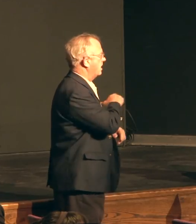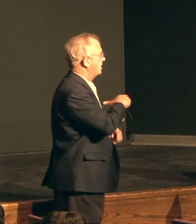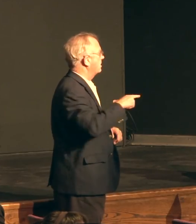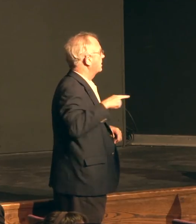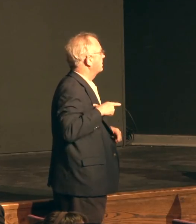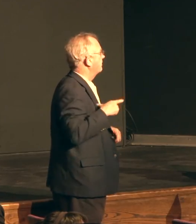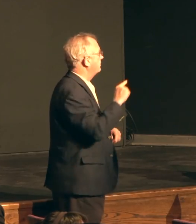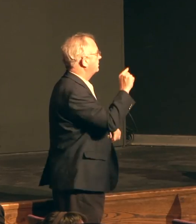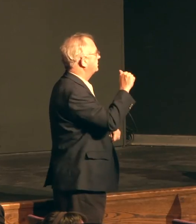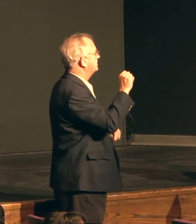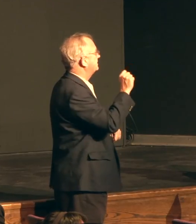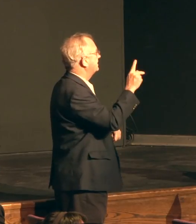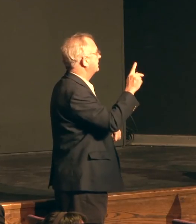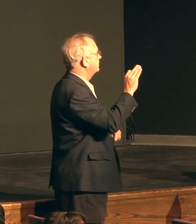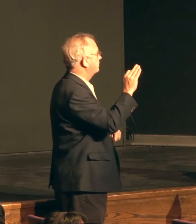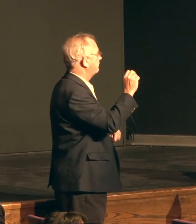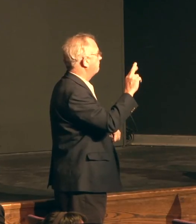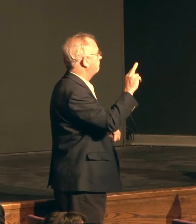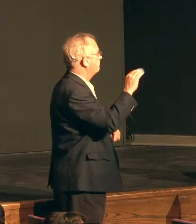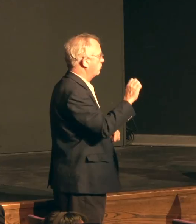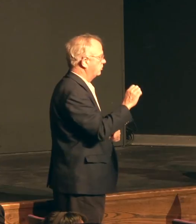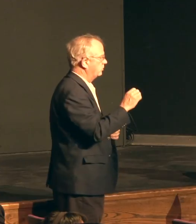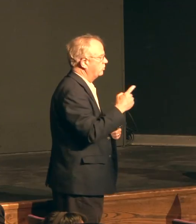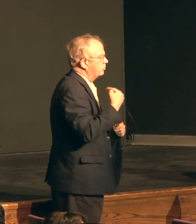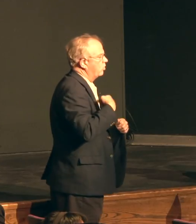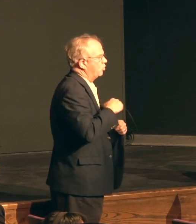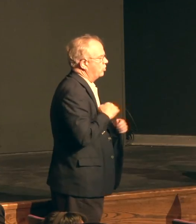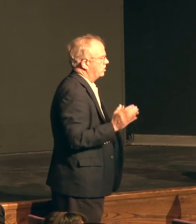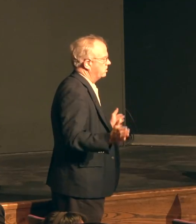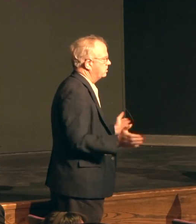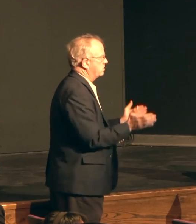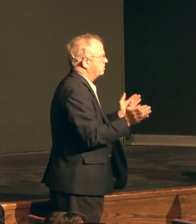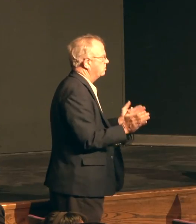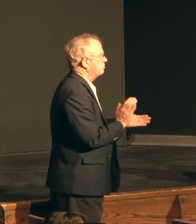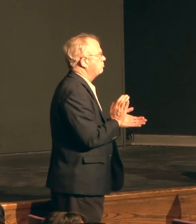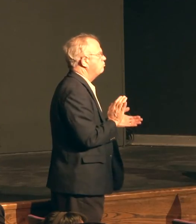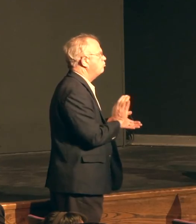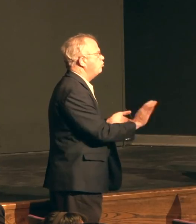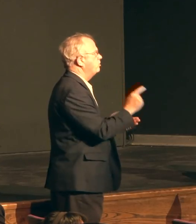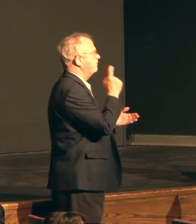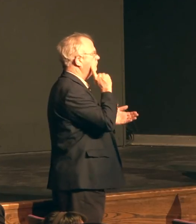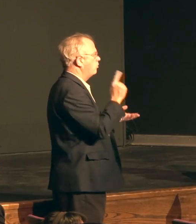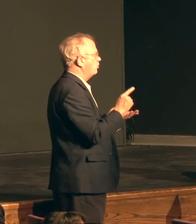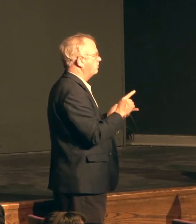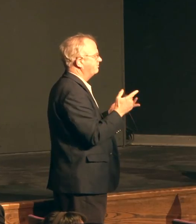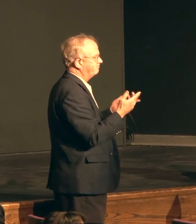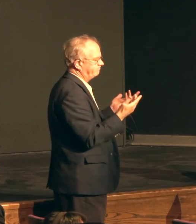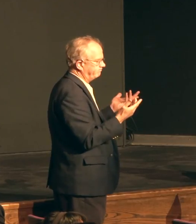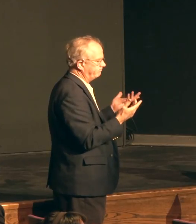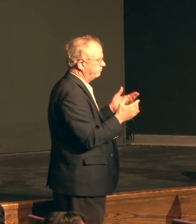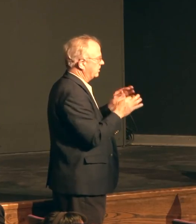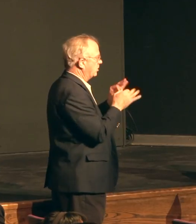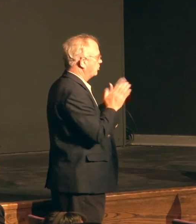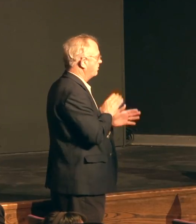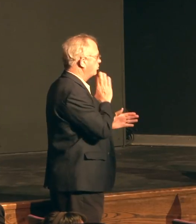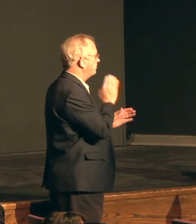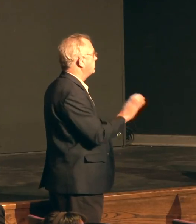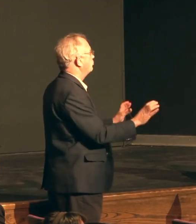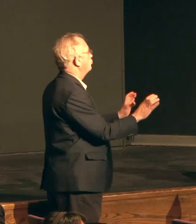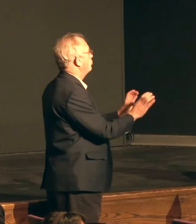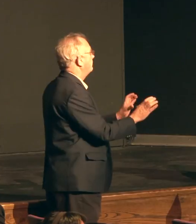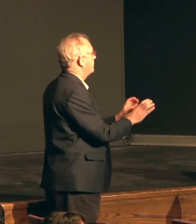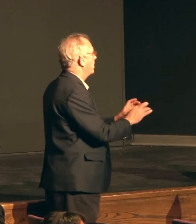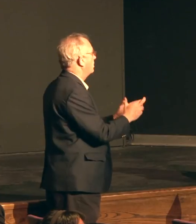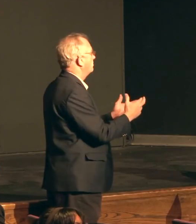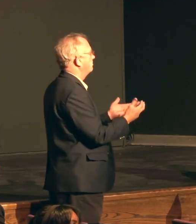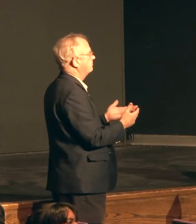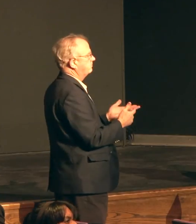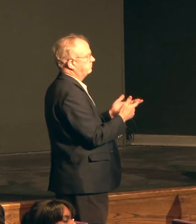Massachusetts state association for the Deaf. And we're really pushing for our interpreters